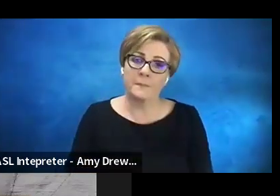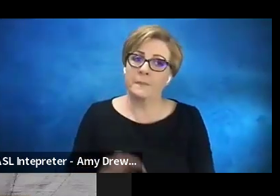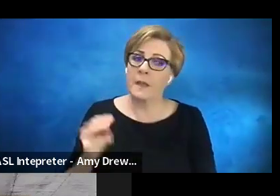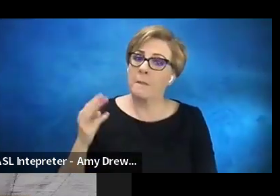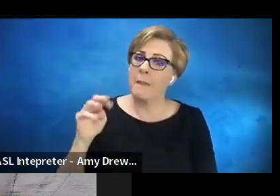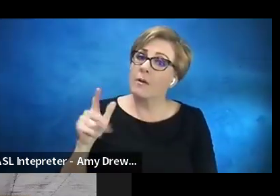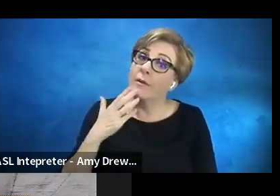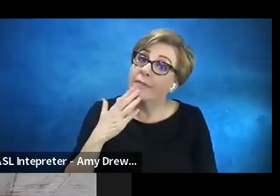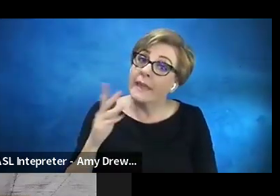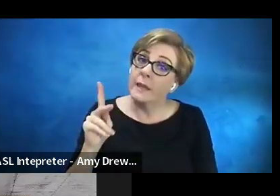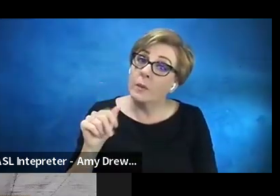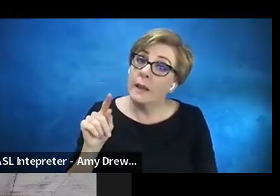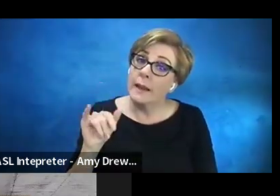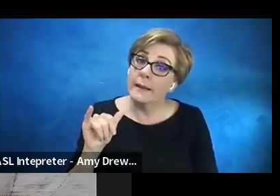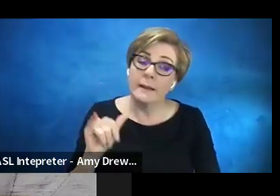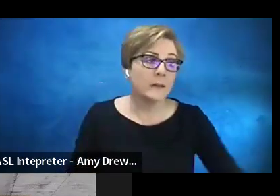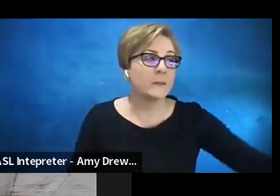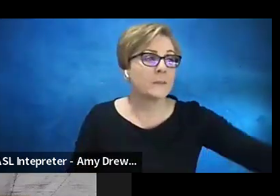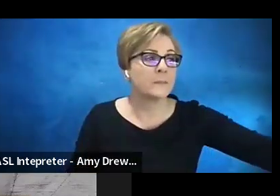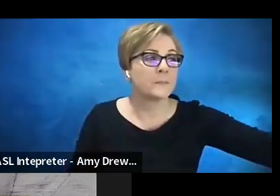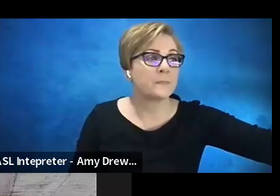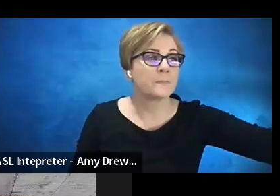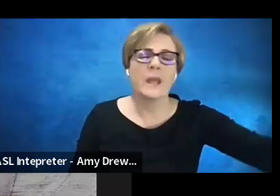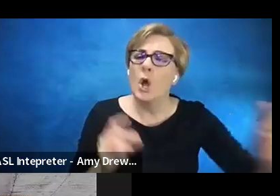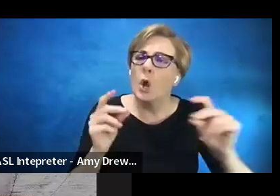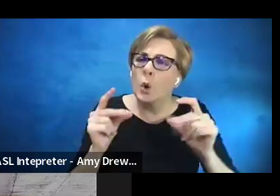So the EO is so broad, and yet while we have statutory requirements, I think what's in the air is people hear what comes out of the President and think that it's equal to statutory requirements and it's just not. And so I think we, as advocates, need to continue to work with our communities to make sure that these laws are appropriately implemented, that children and families get the sup supports that they need, and that these executive orders are not used as an